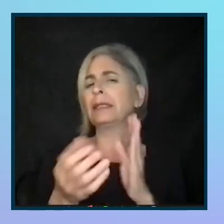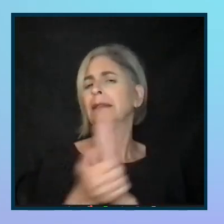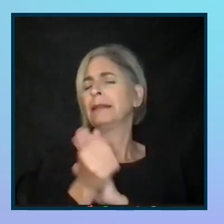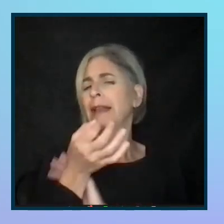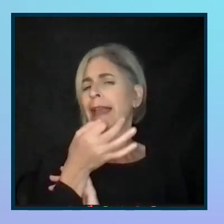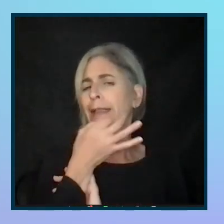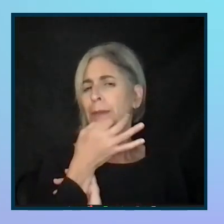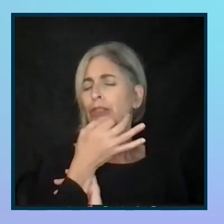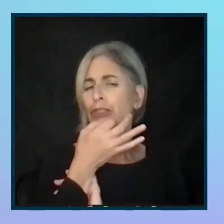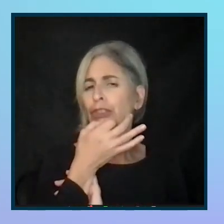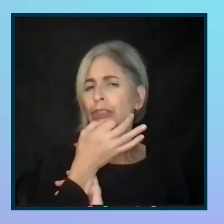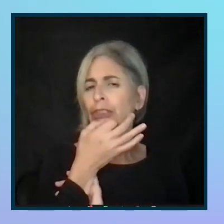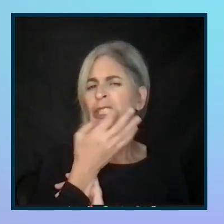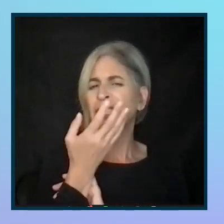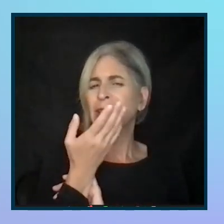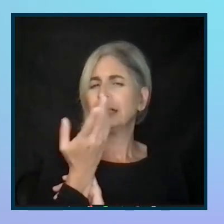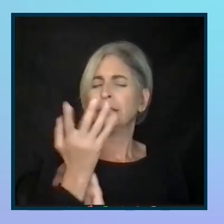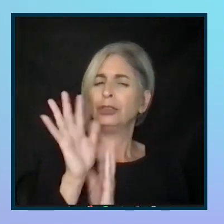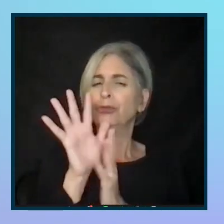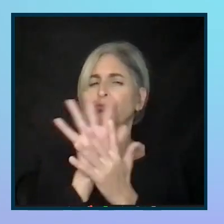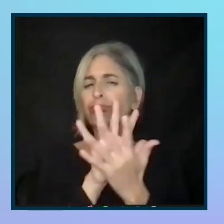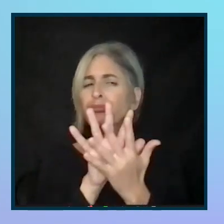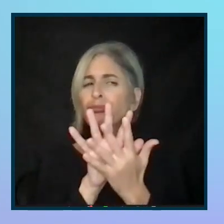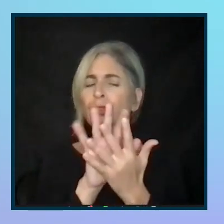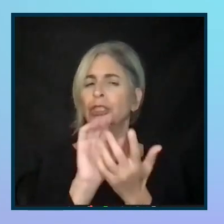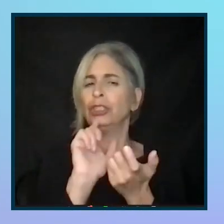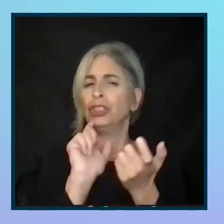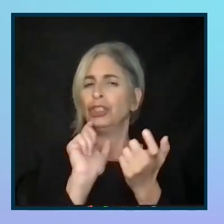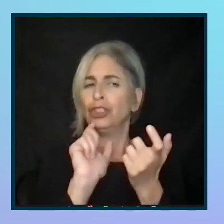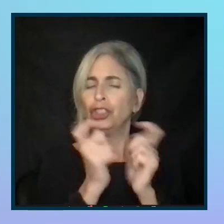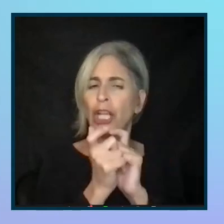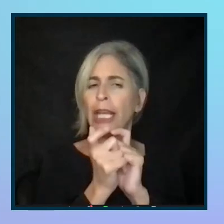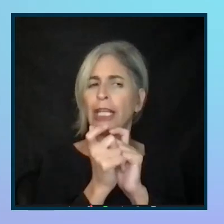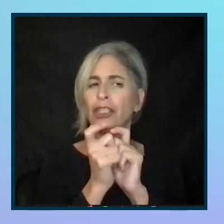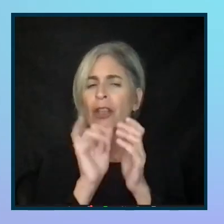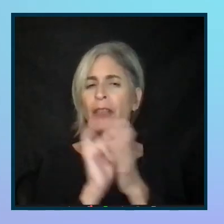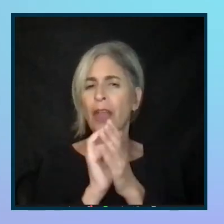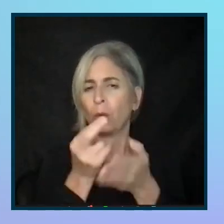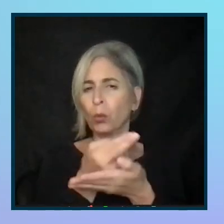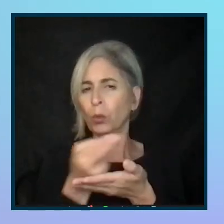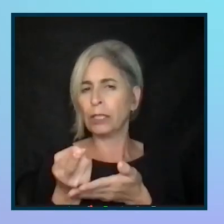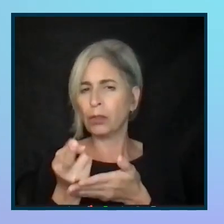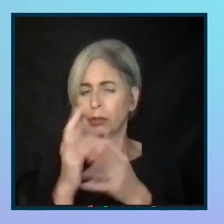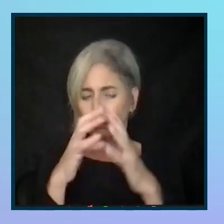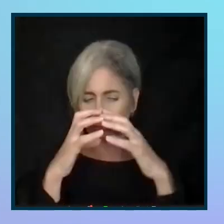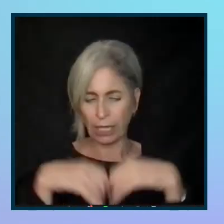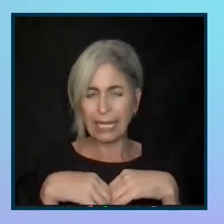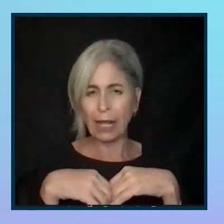is to distill the world of resources down into something that is understandable.